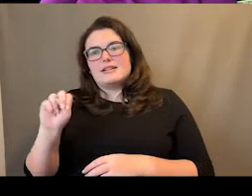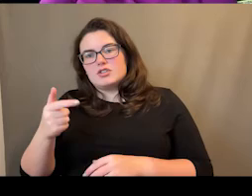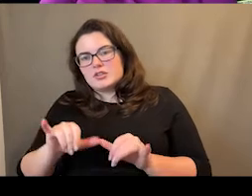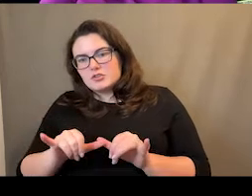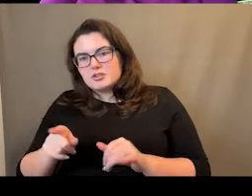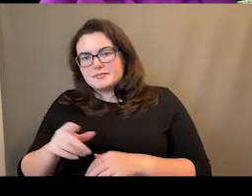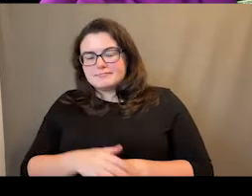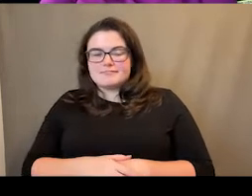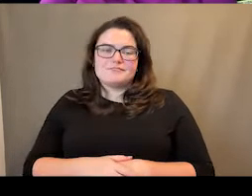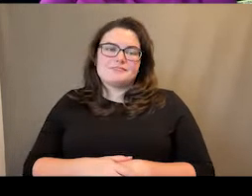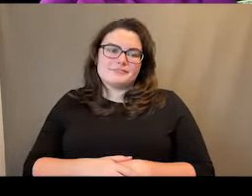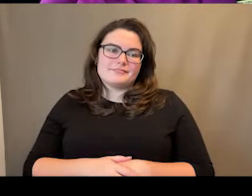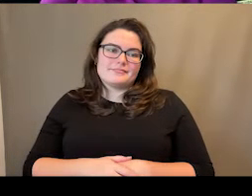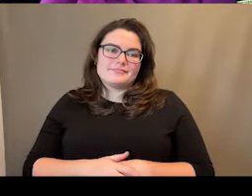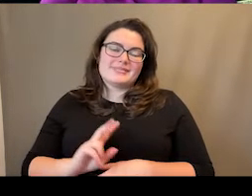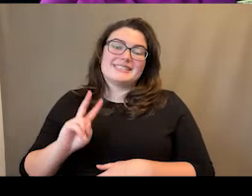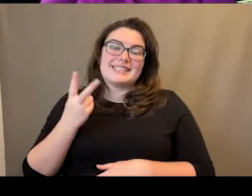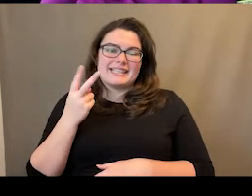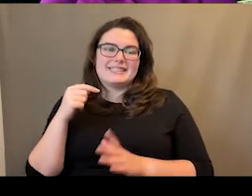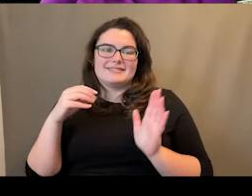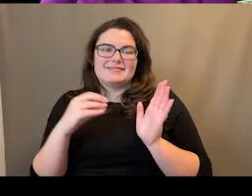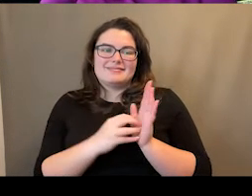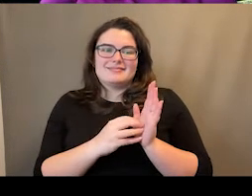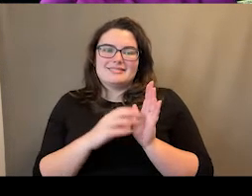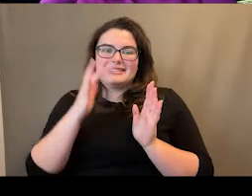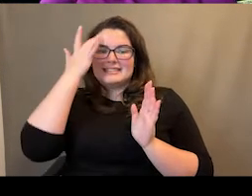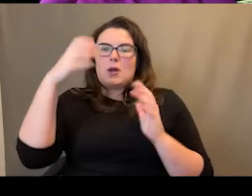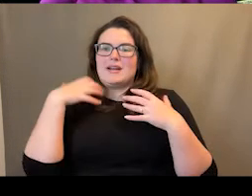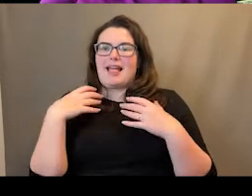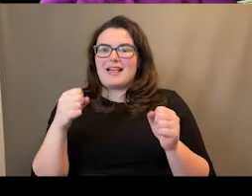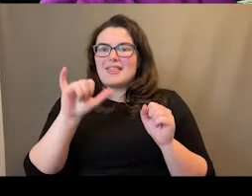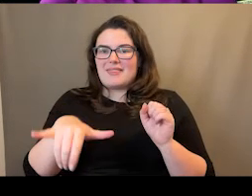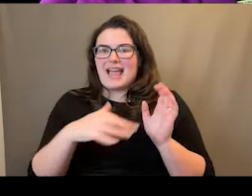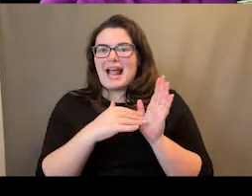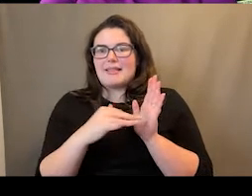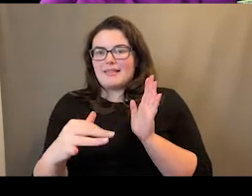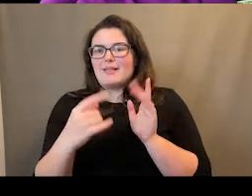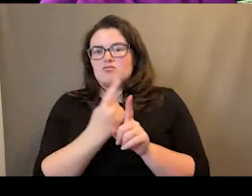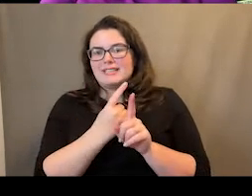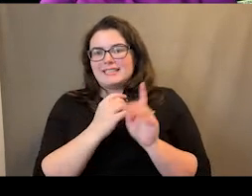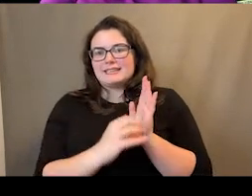The second Smart Health and Biomedical Research in the era of artificial intelligence